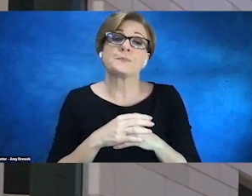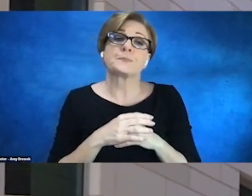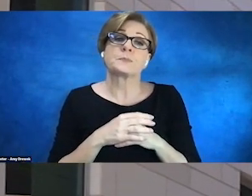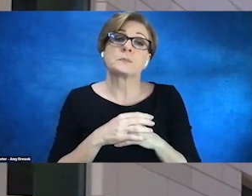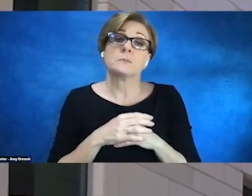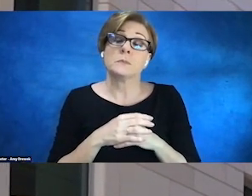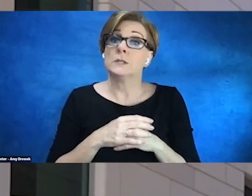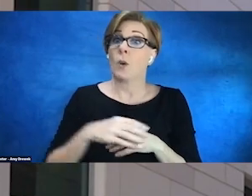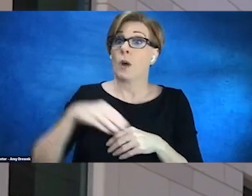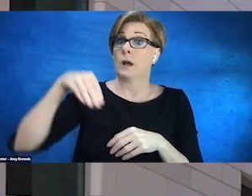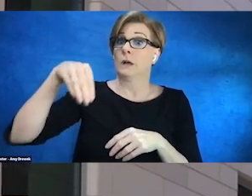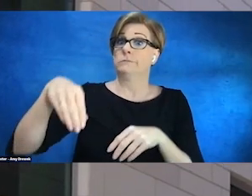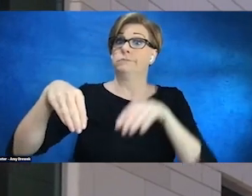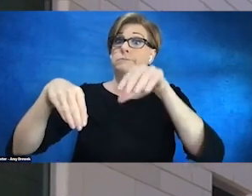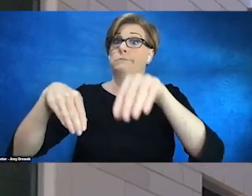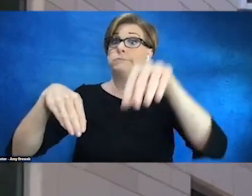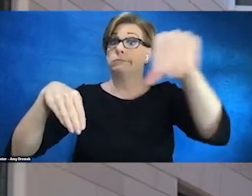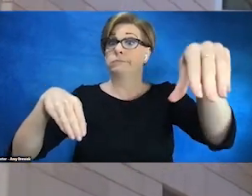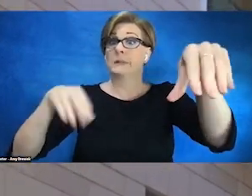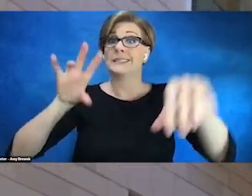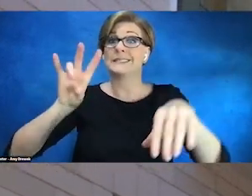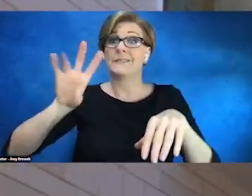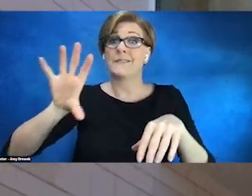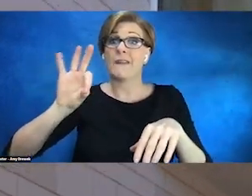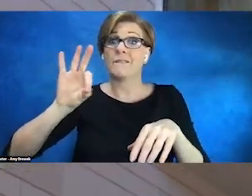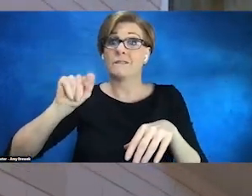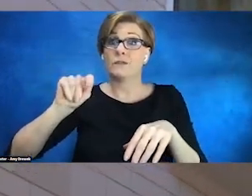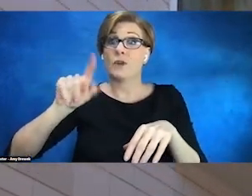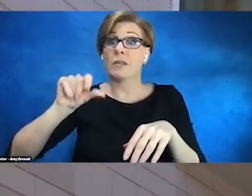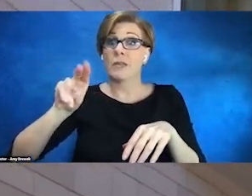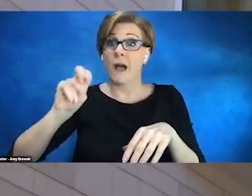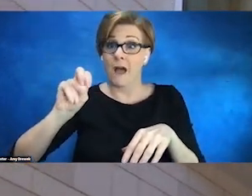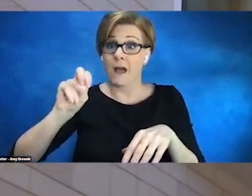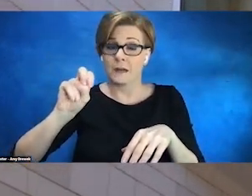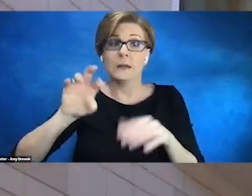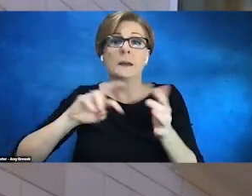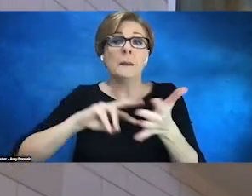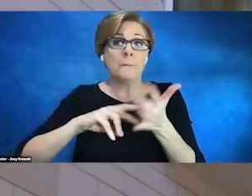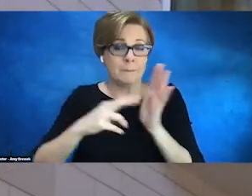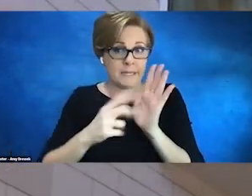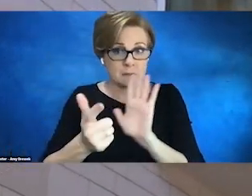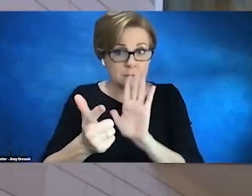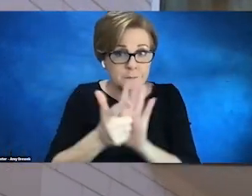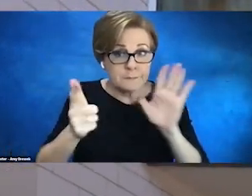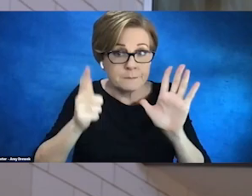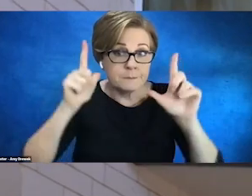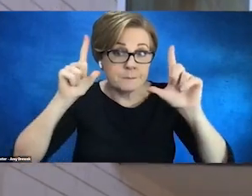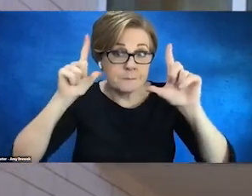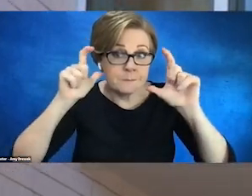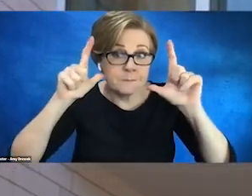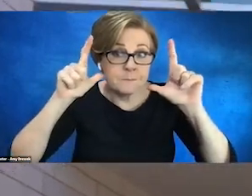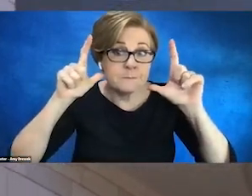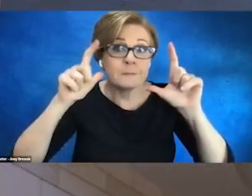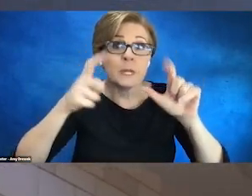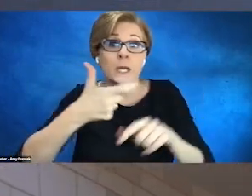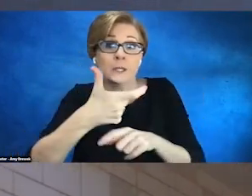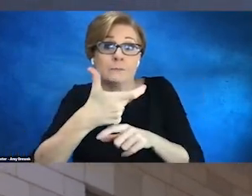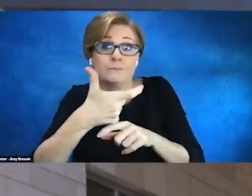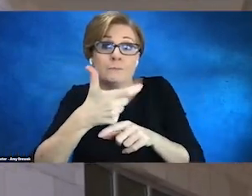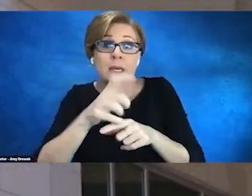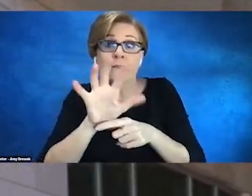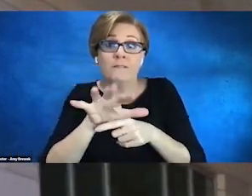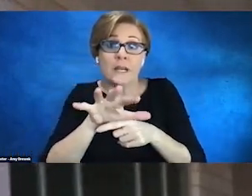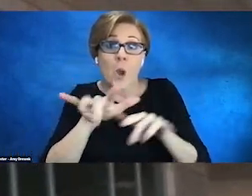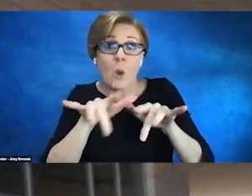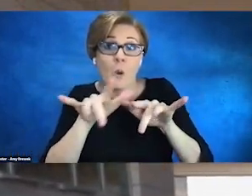elements to the 75-foot line the first is there's no photography. So, that'd be photos or videography